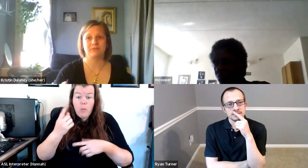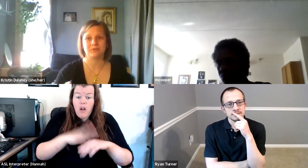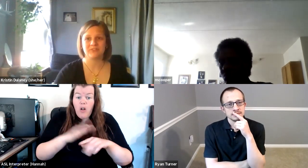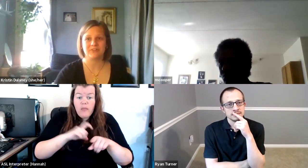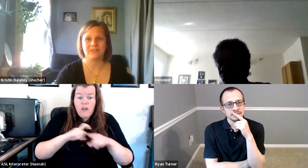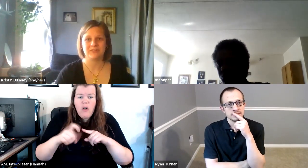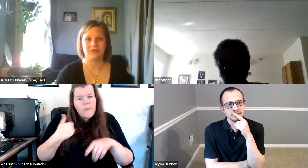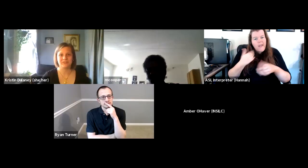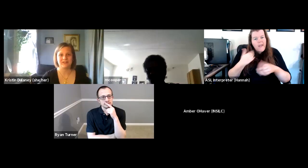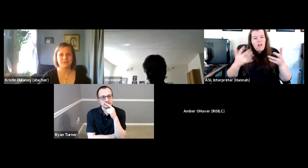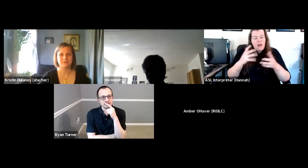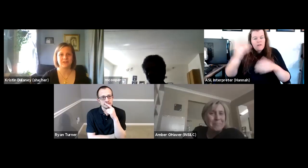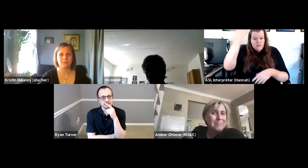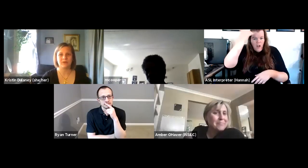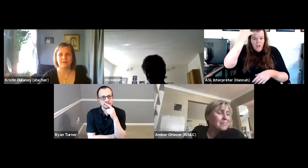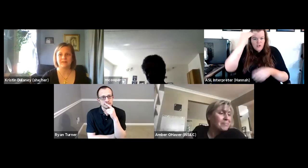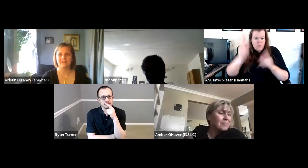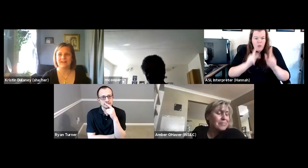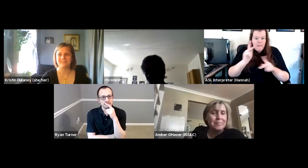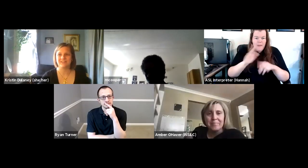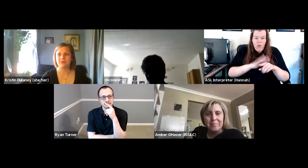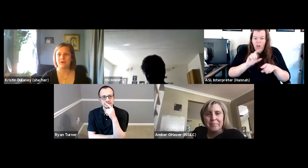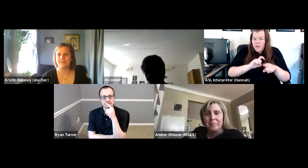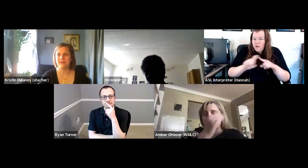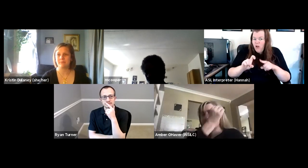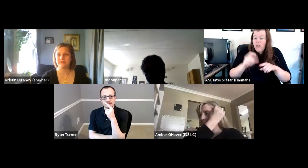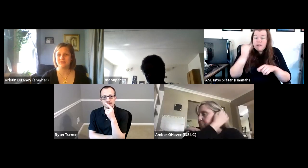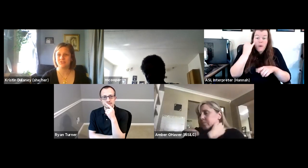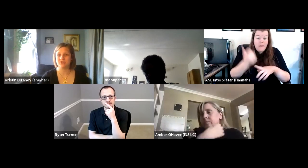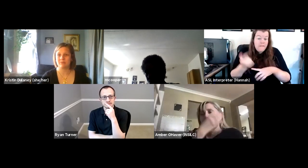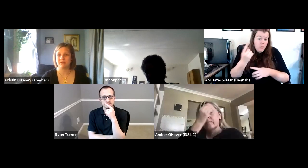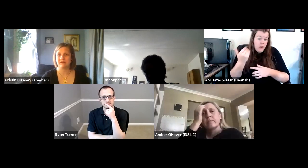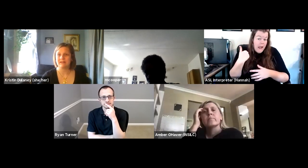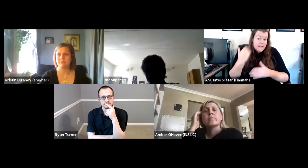knowledgeable folks on this call today - so if anyone has info on that please chime in